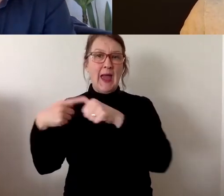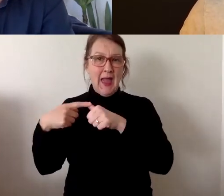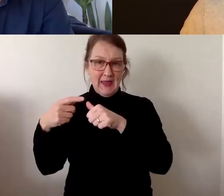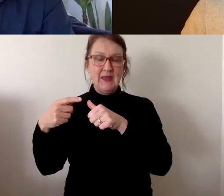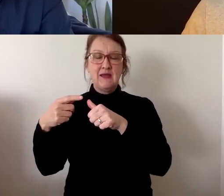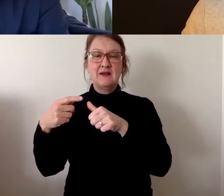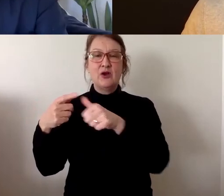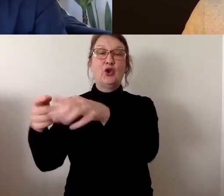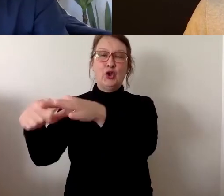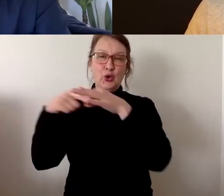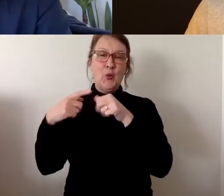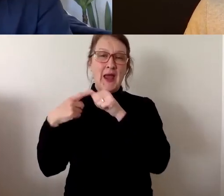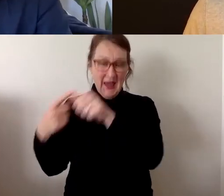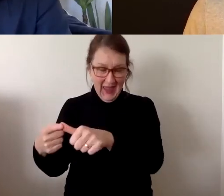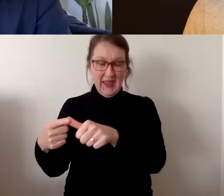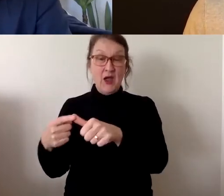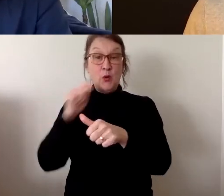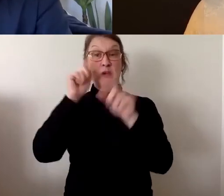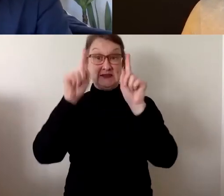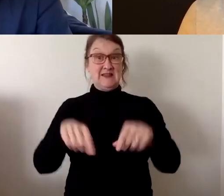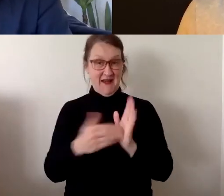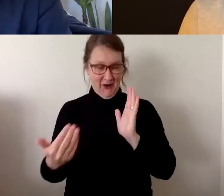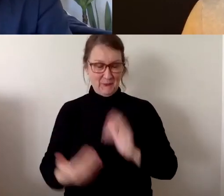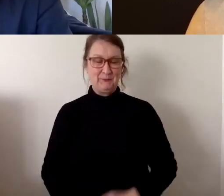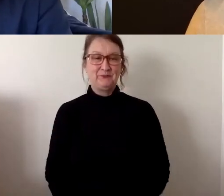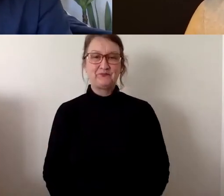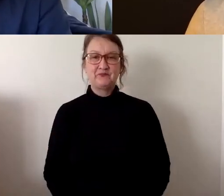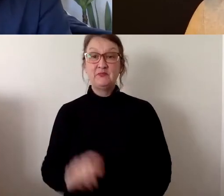Let's get cracking. The first question comes from Angela.